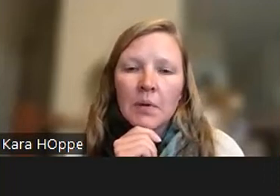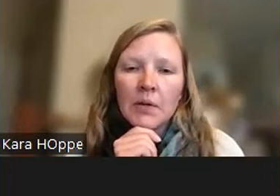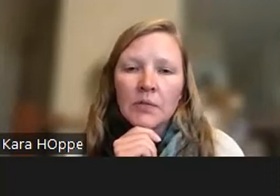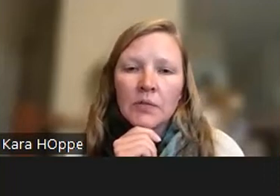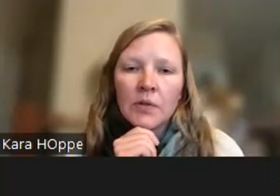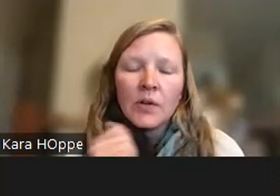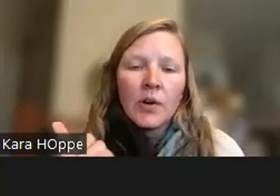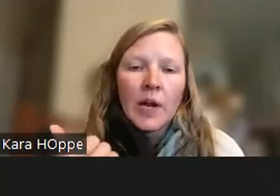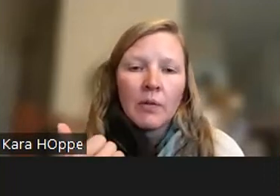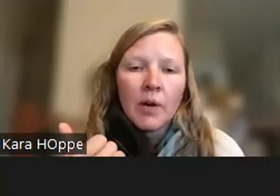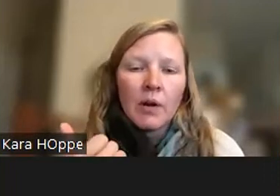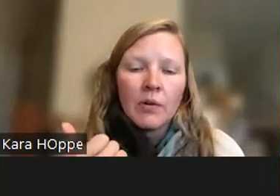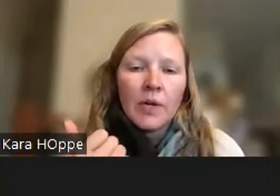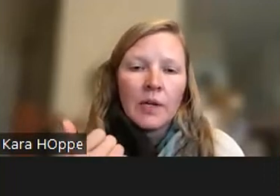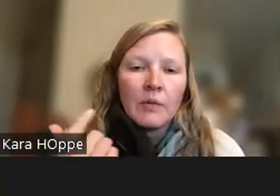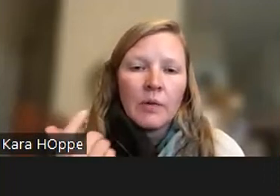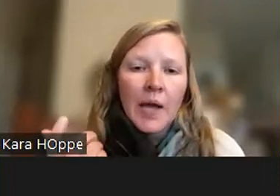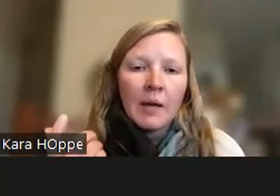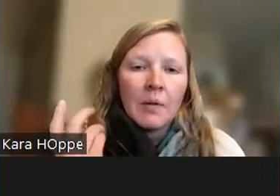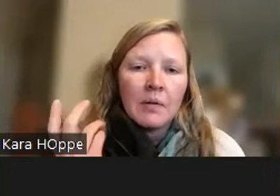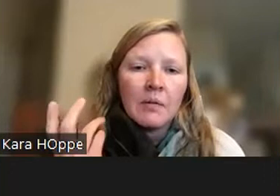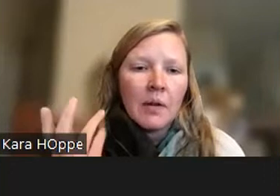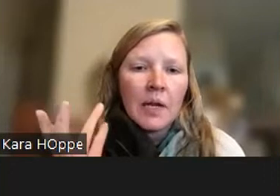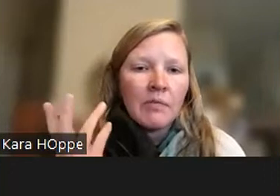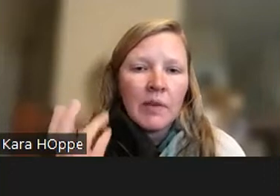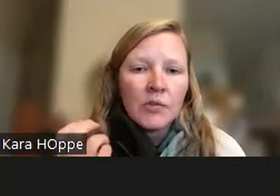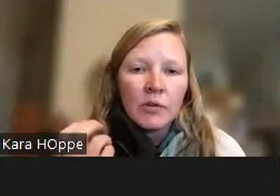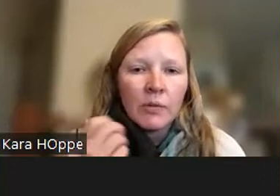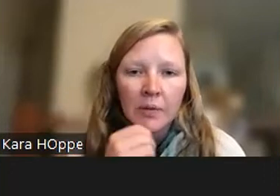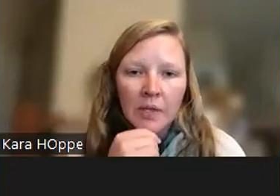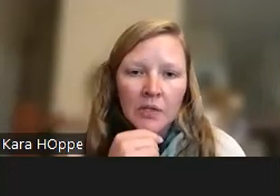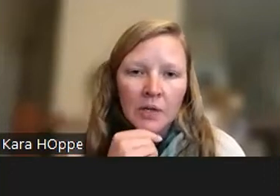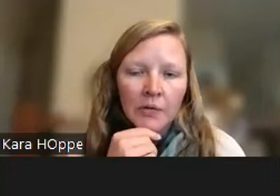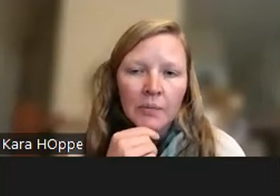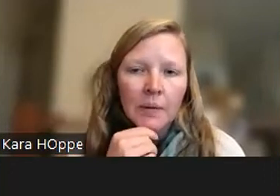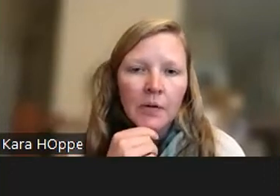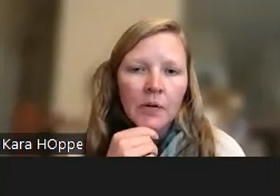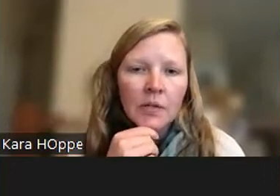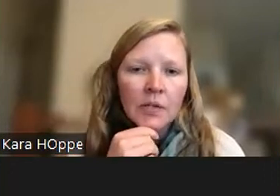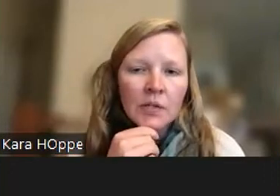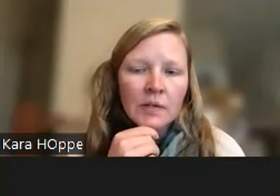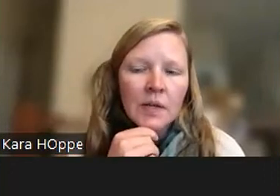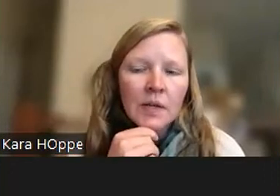for cardiac recovery and rehab and atrial fibrillation and other medical conditions,